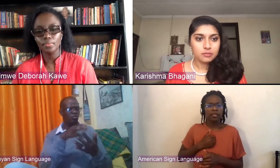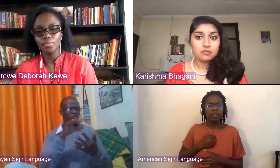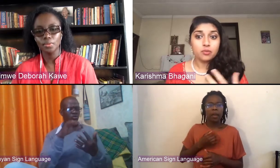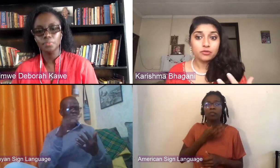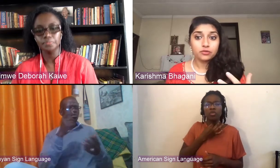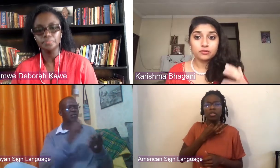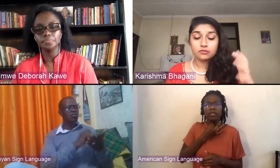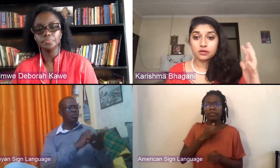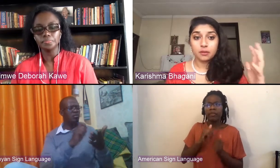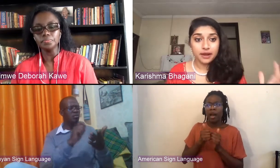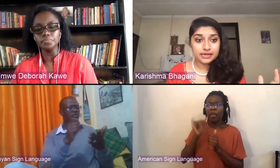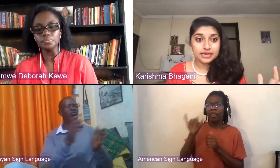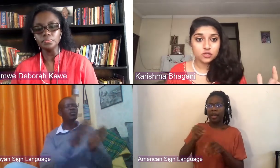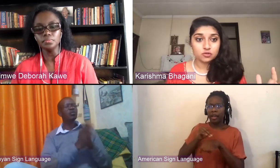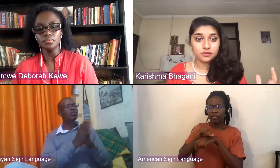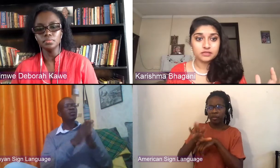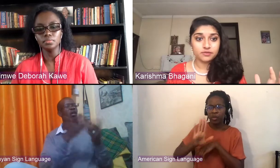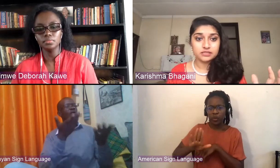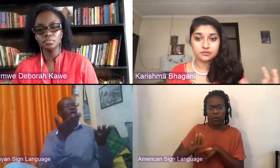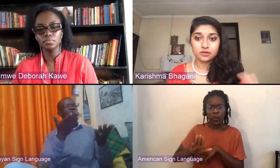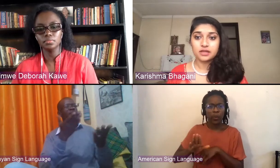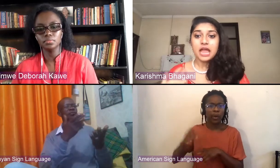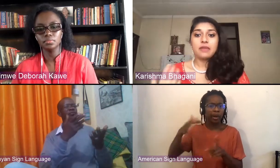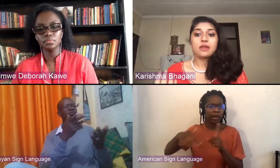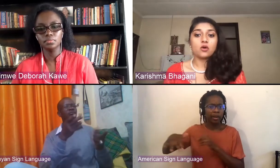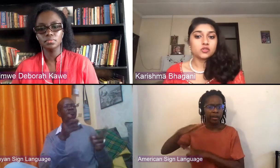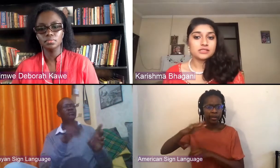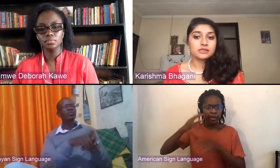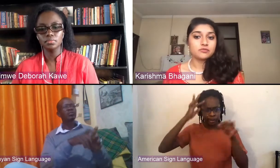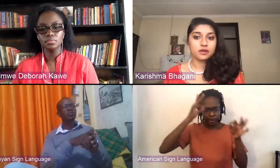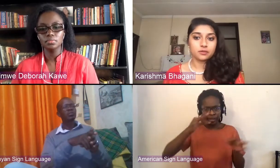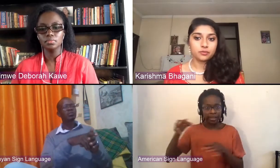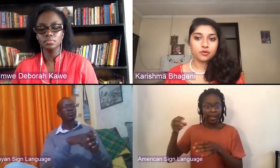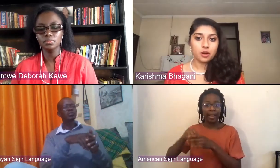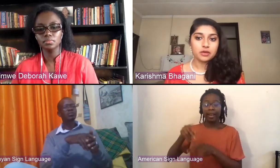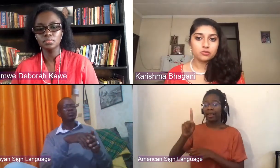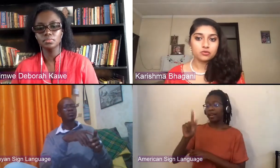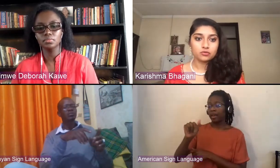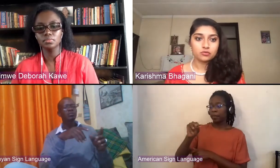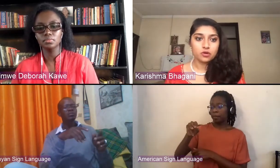in both the Kampala International Theater Festival and then also in some of the other programming you do